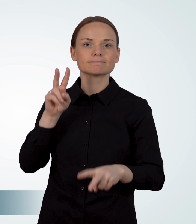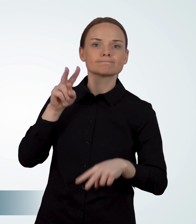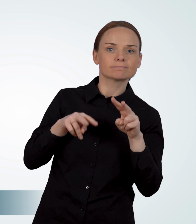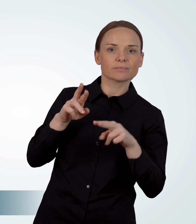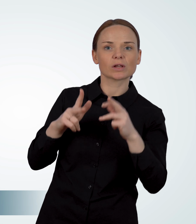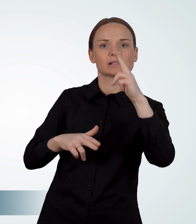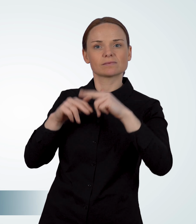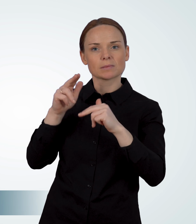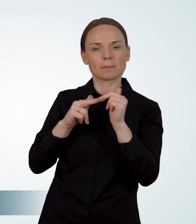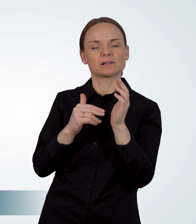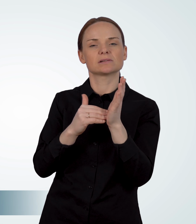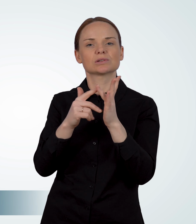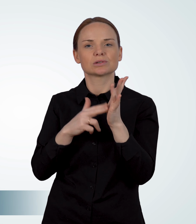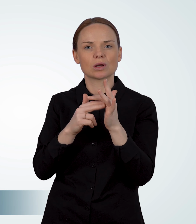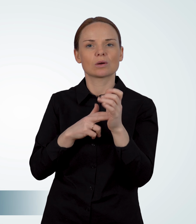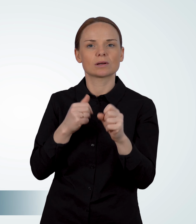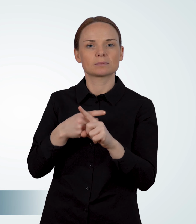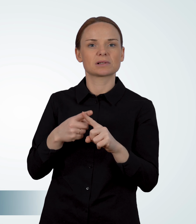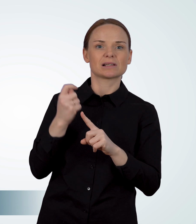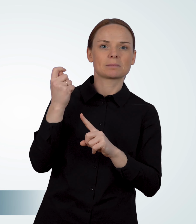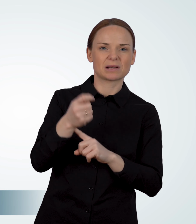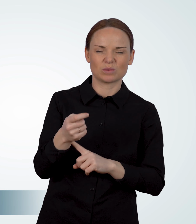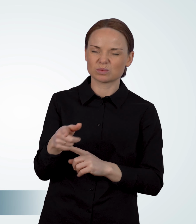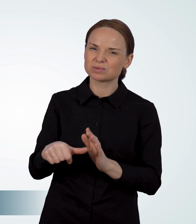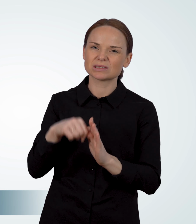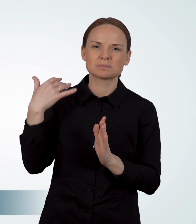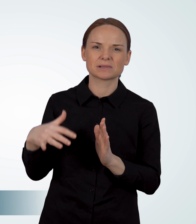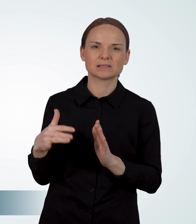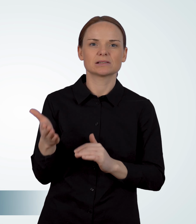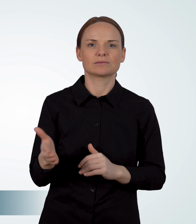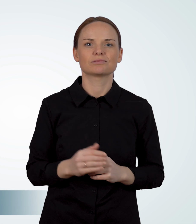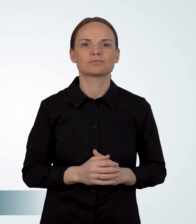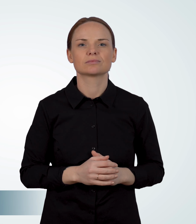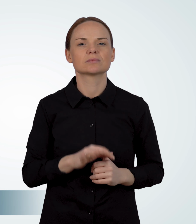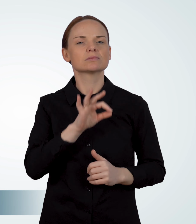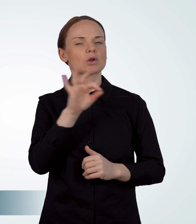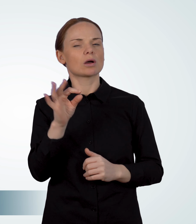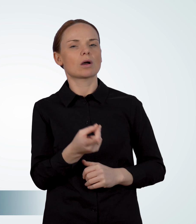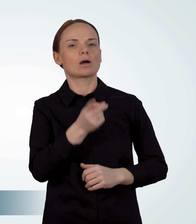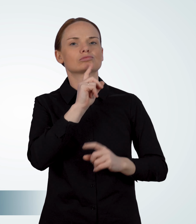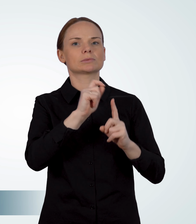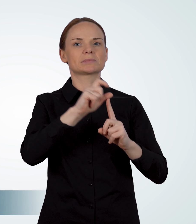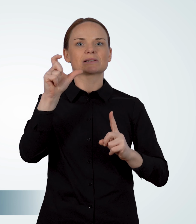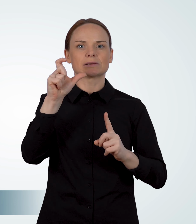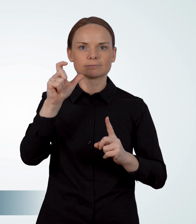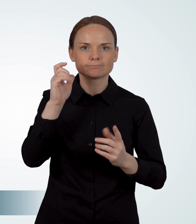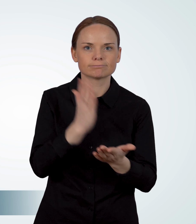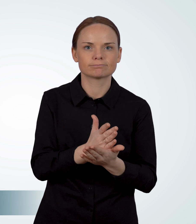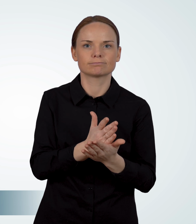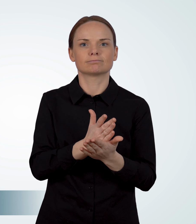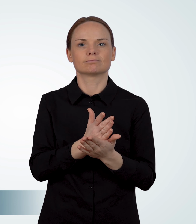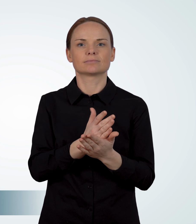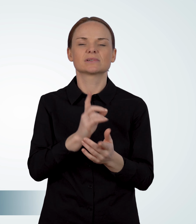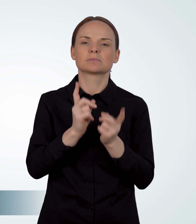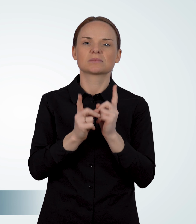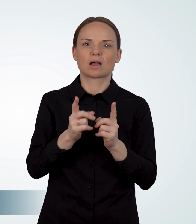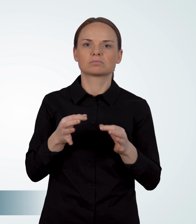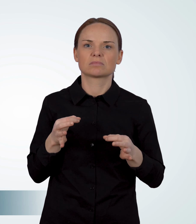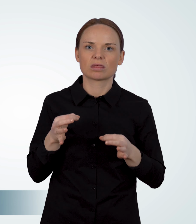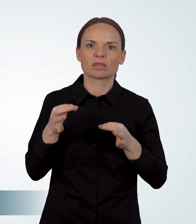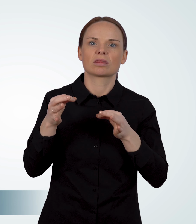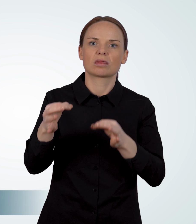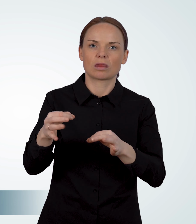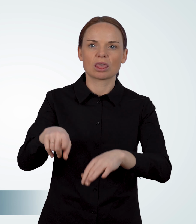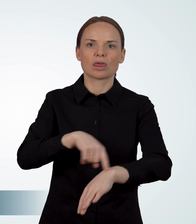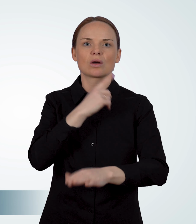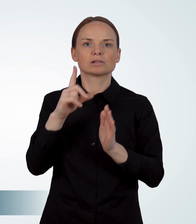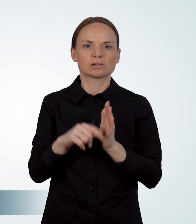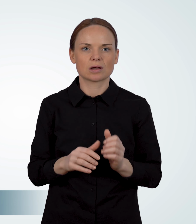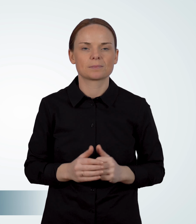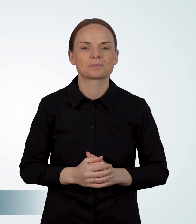Development and zoning assessment and appeals processes are costly, uncertain and lengthy.